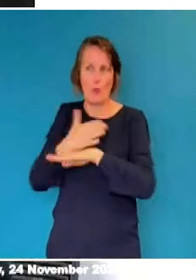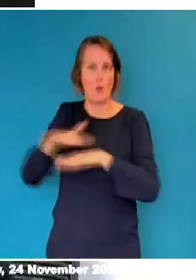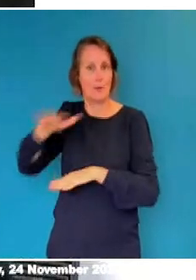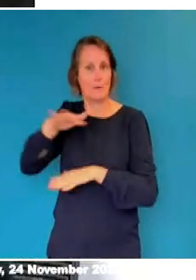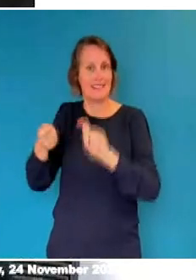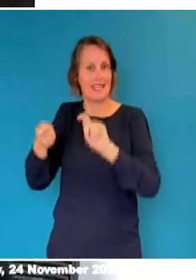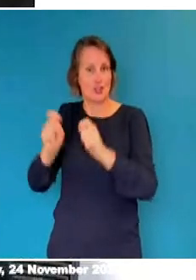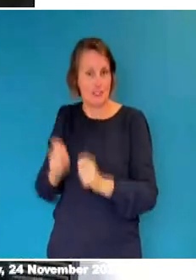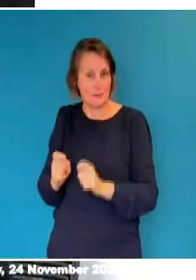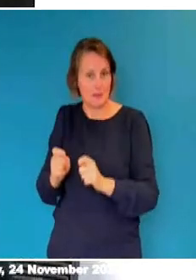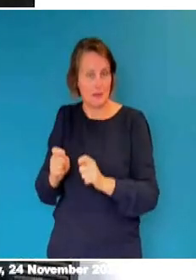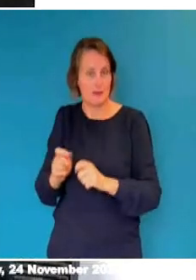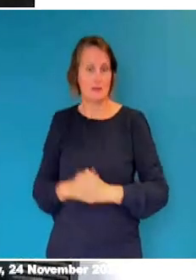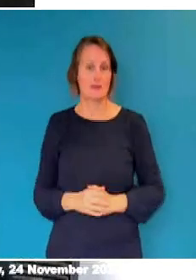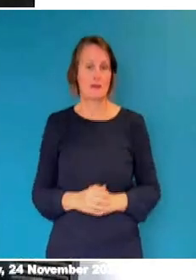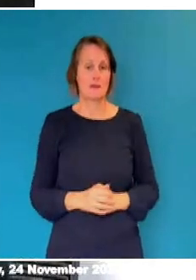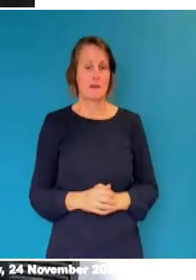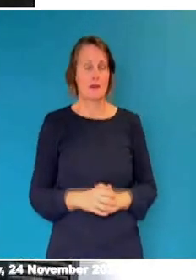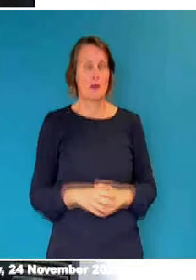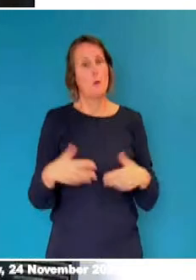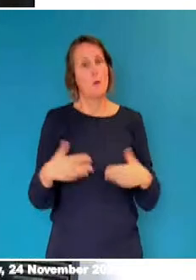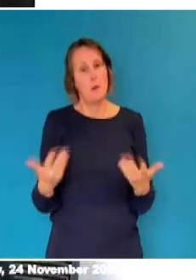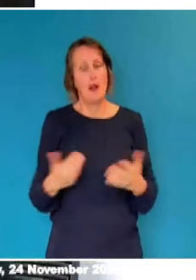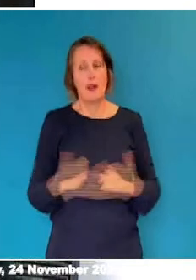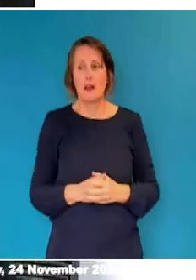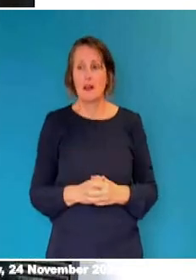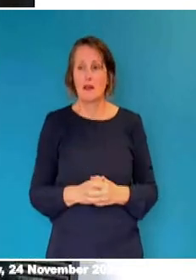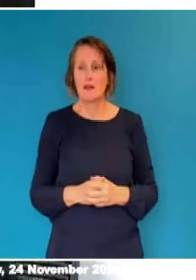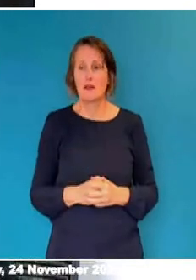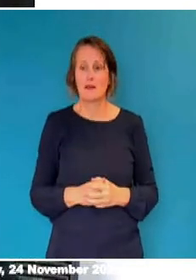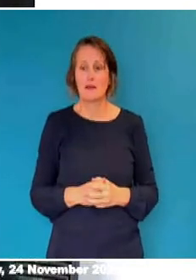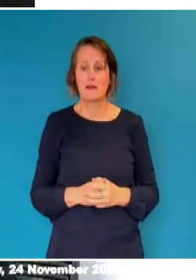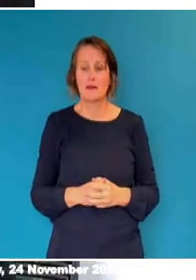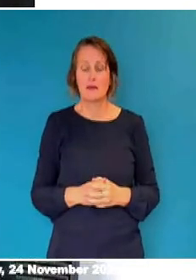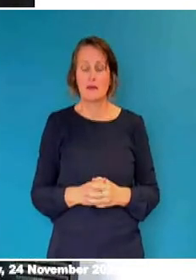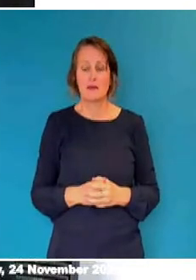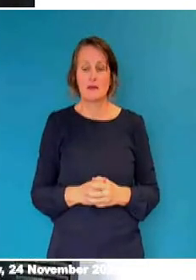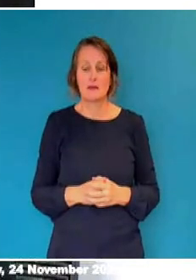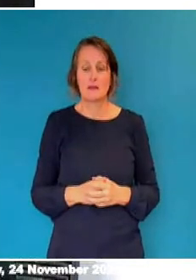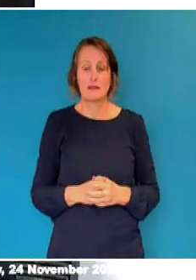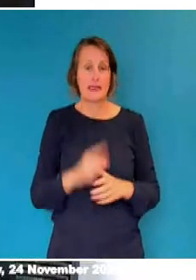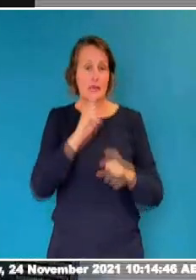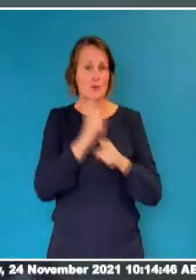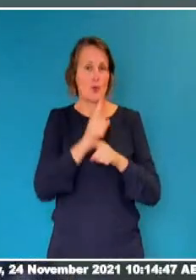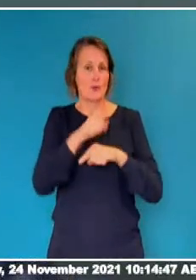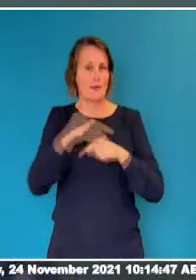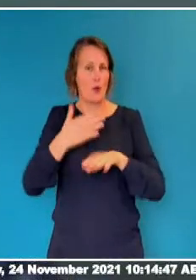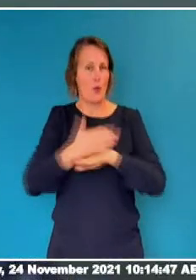It certainly speaks of the other, ie a respectful workplace policy that deals